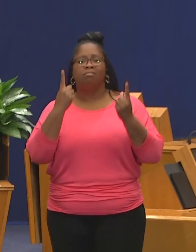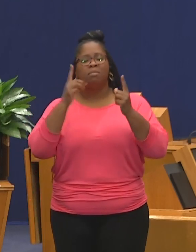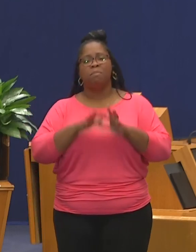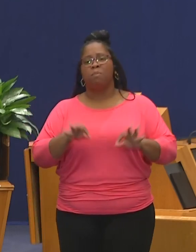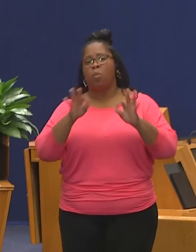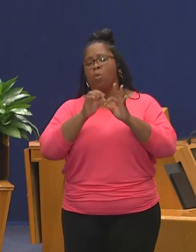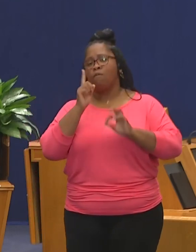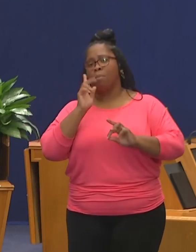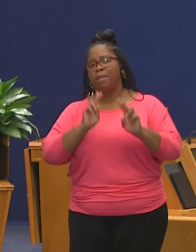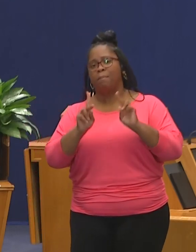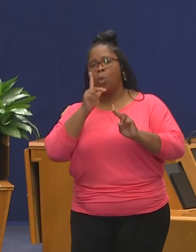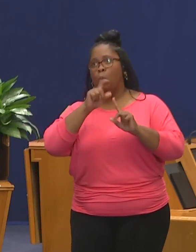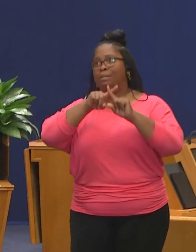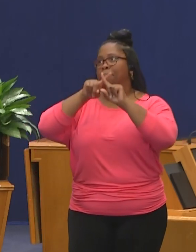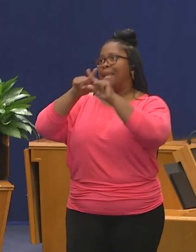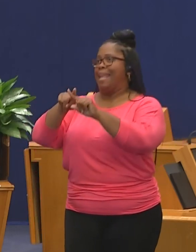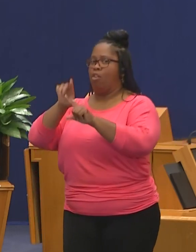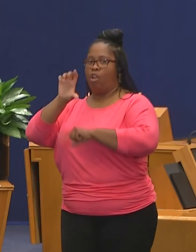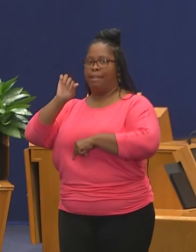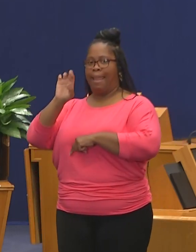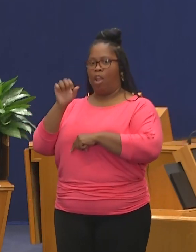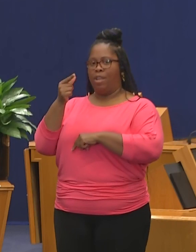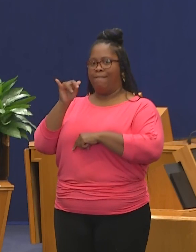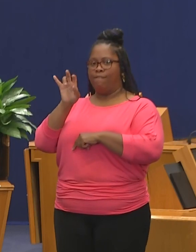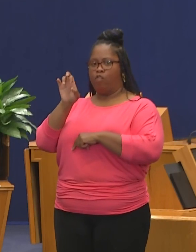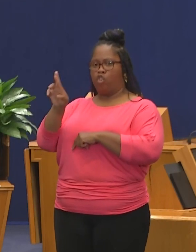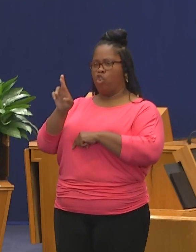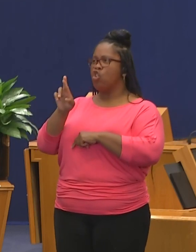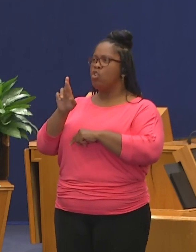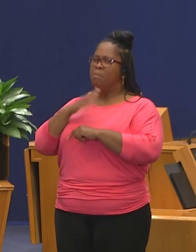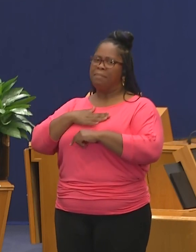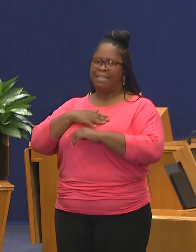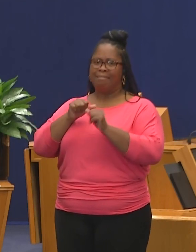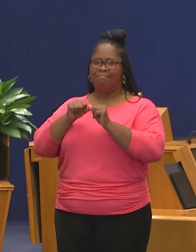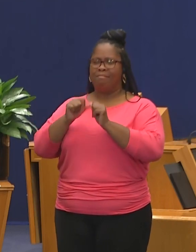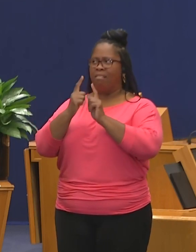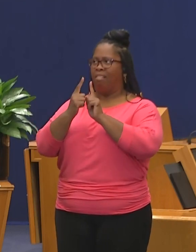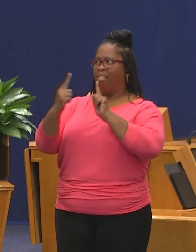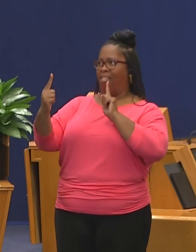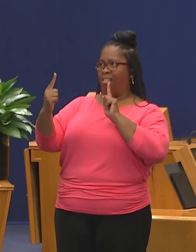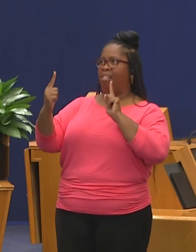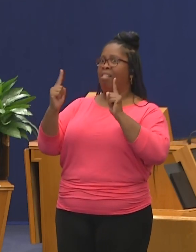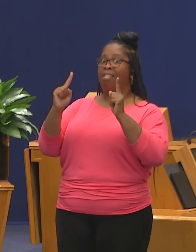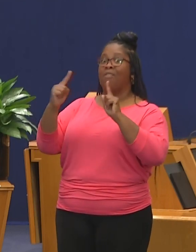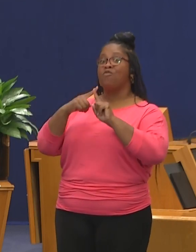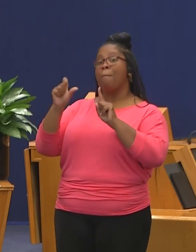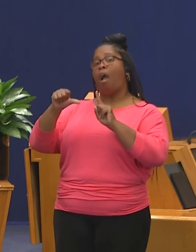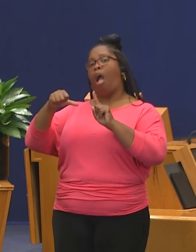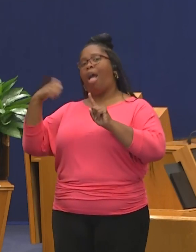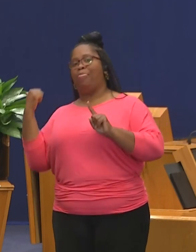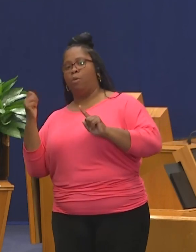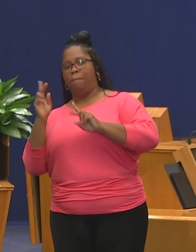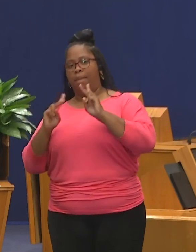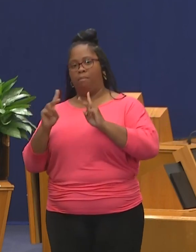BUT IT'S VERY IMPORTANT FOR PEOPLE WITH DIFFERING ABILITIES THAT RELY ON A CAREGIVER TO MAKE SURE THAT THEY'RE TRYING TO KEEP